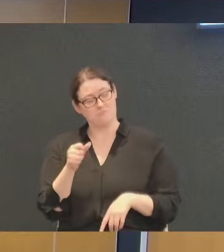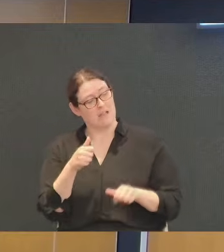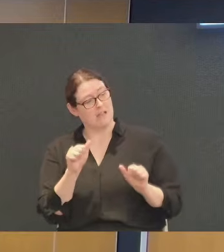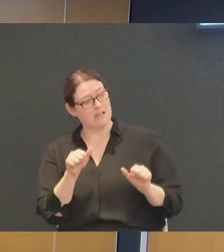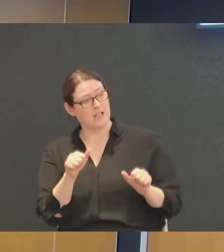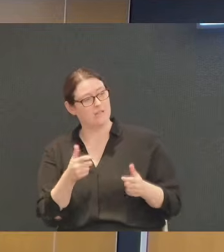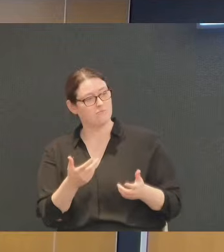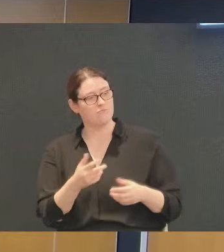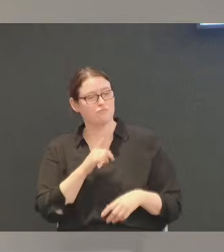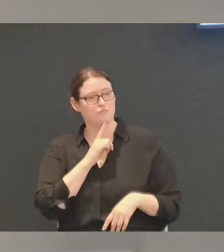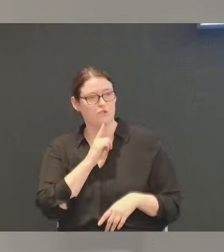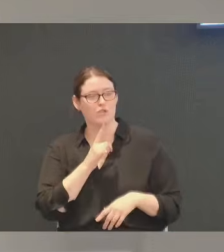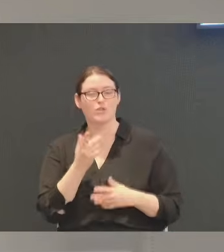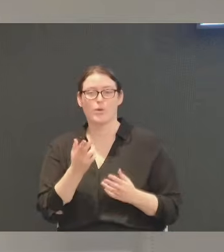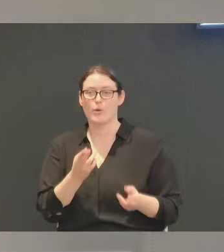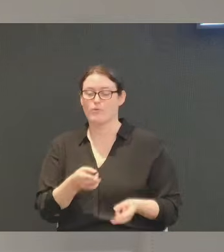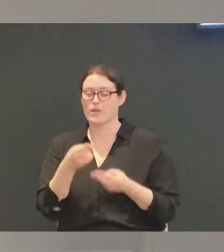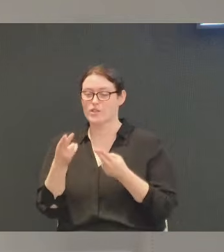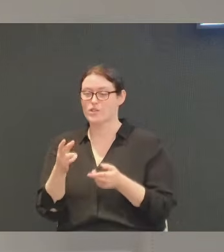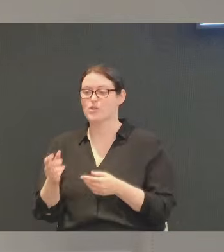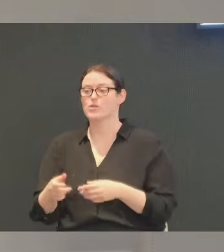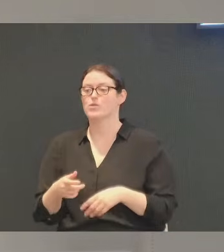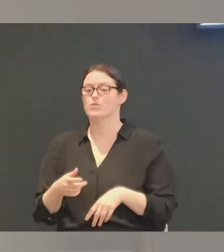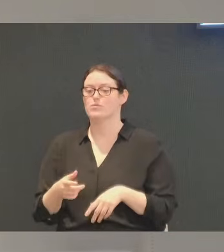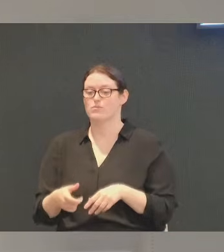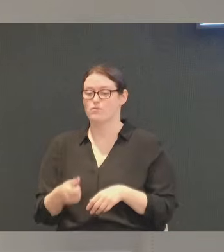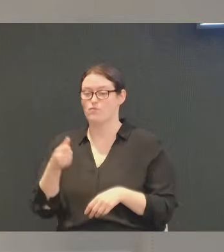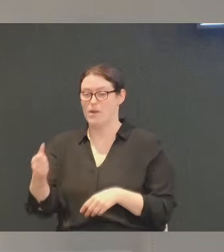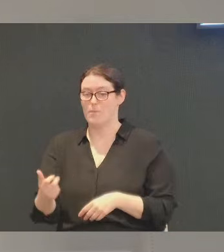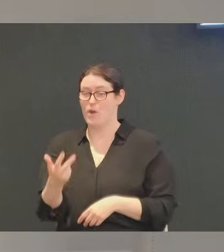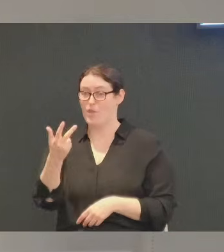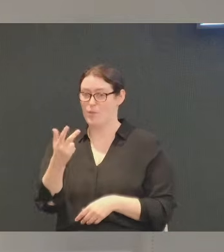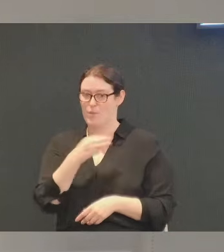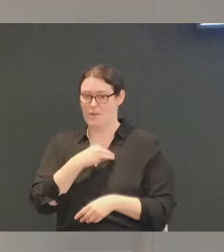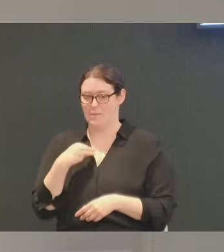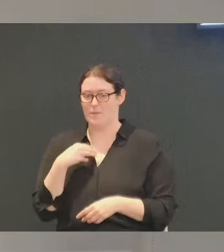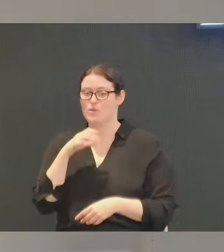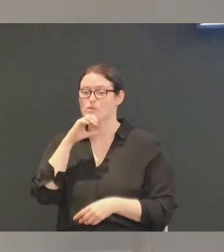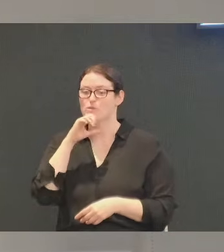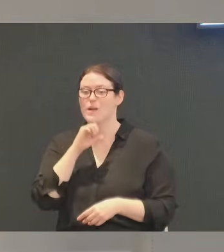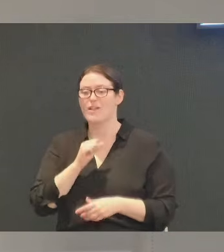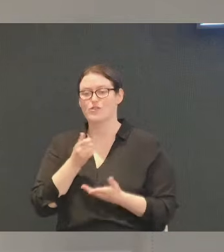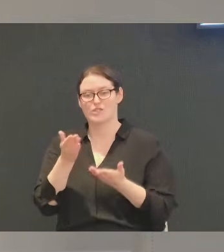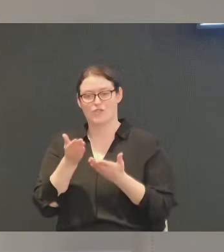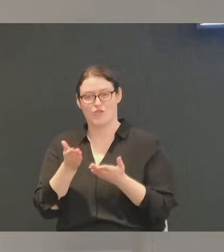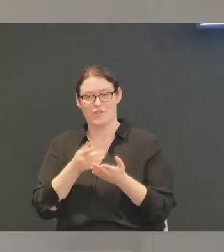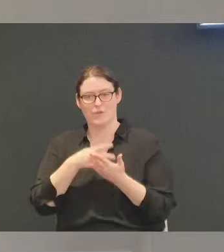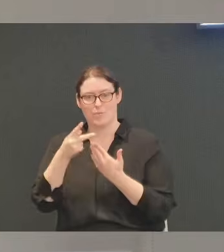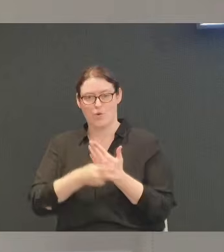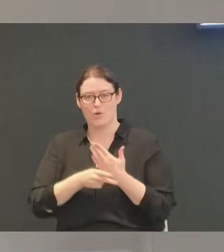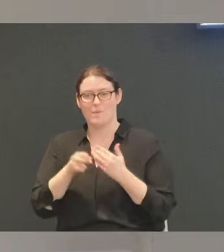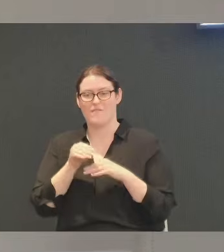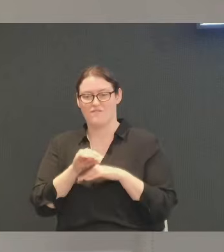sure. it's a resolution reappointing three members to the Elderly Services Program Advisory Council.